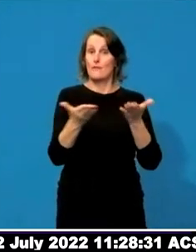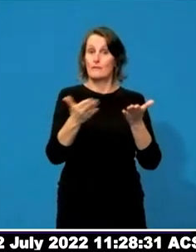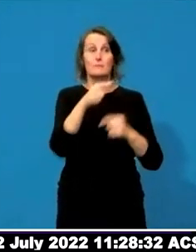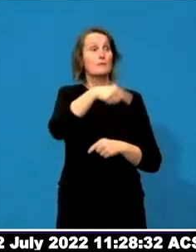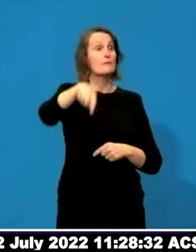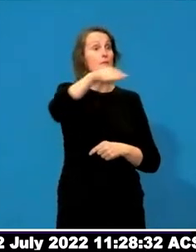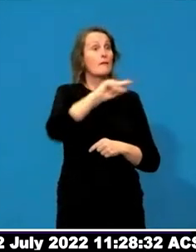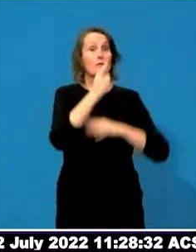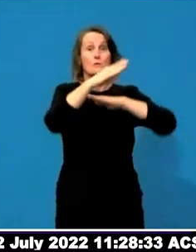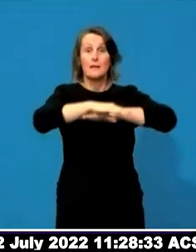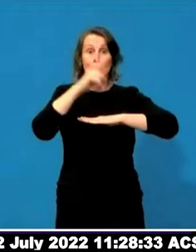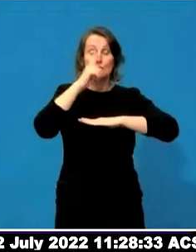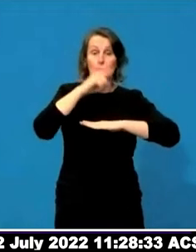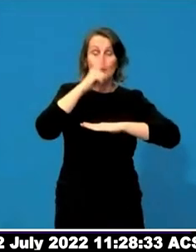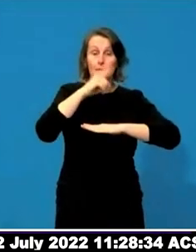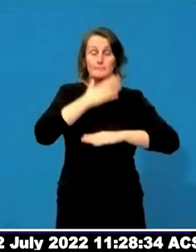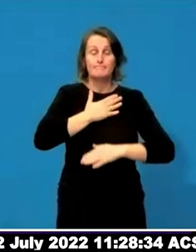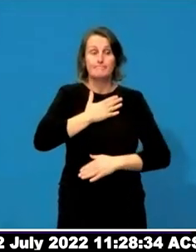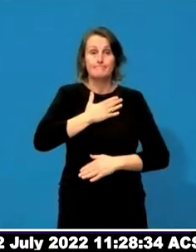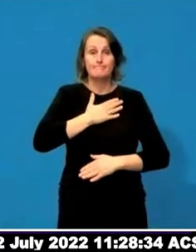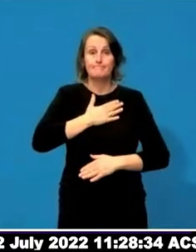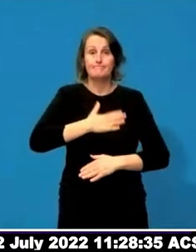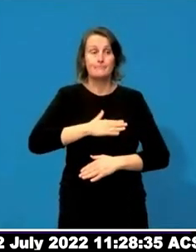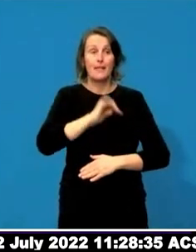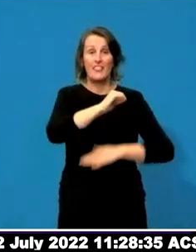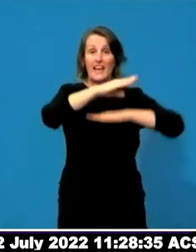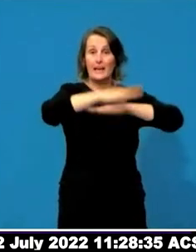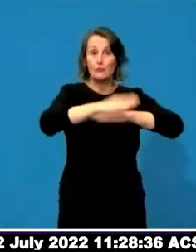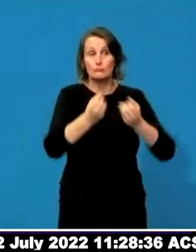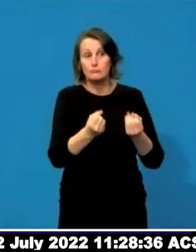often have no choice but to move away from country, causing new issues such as grief